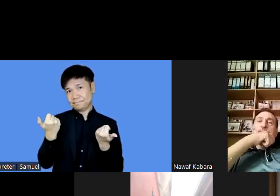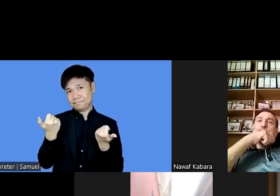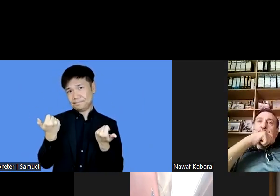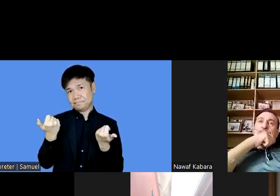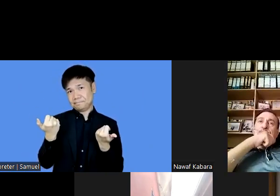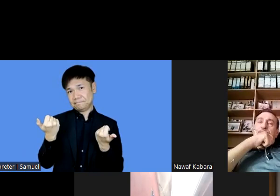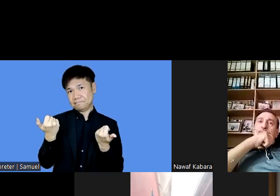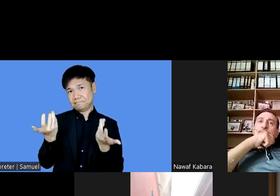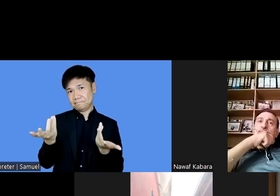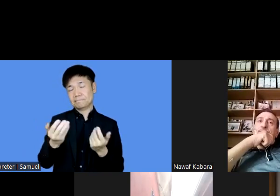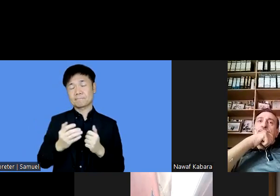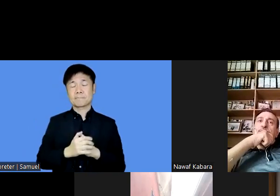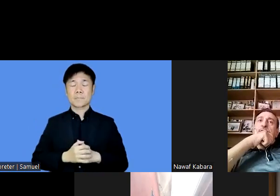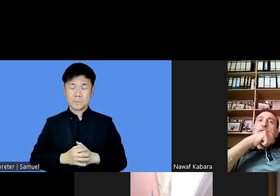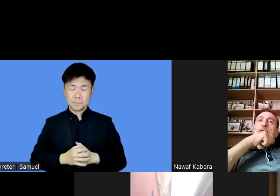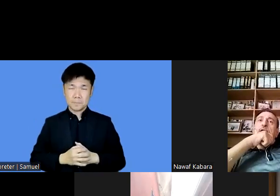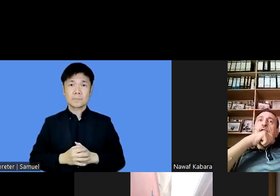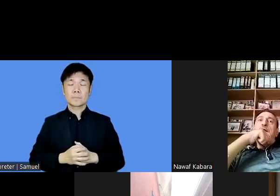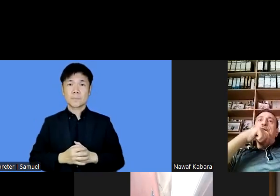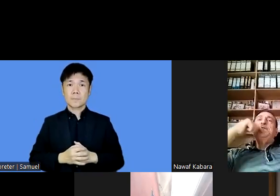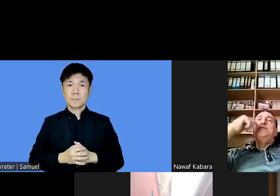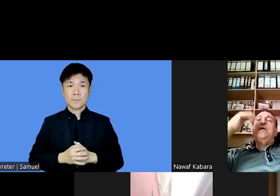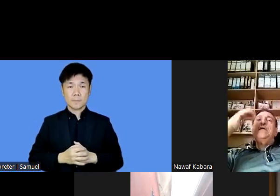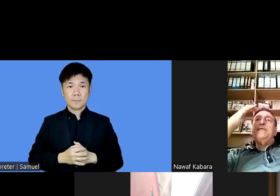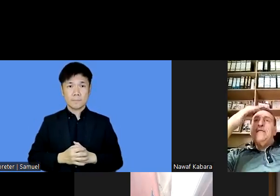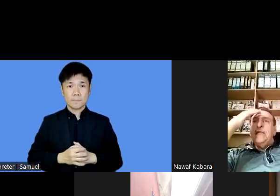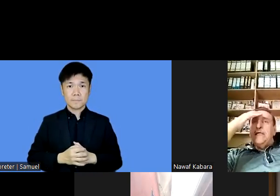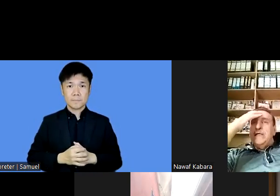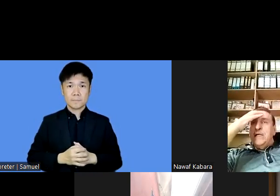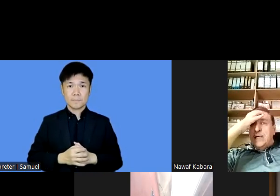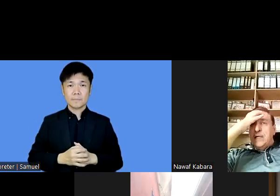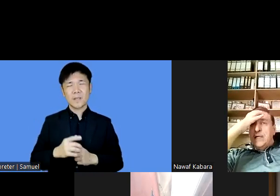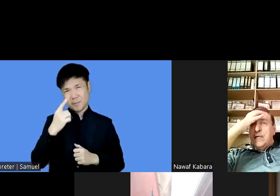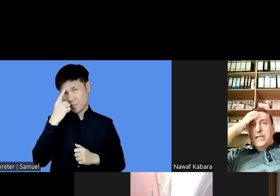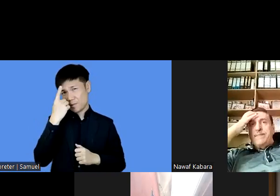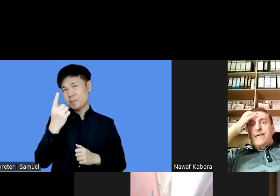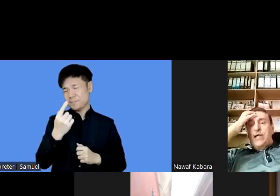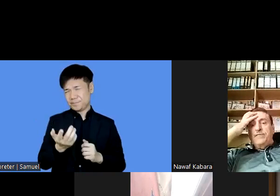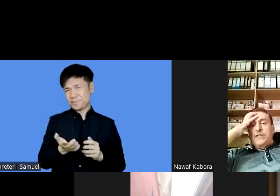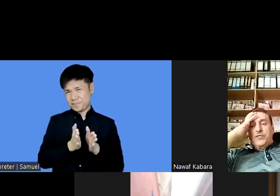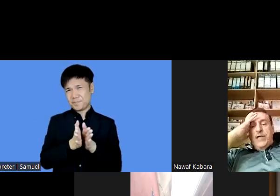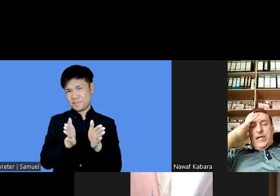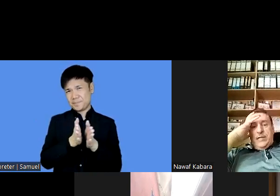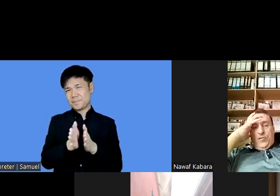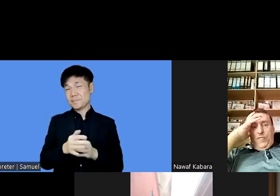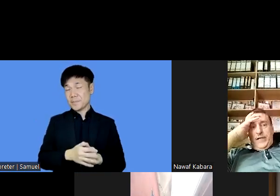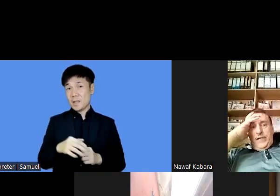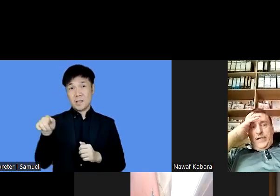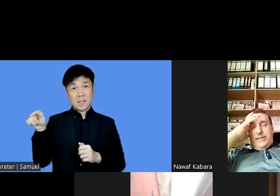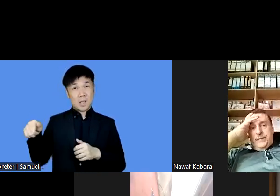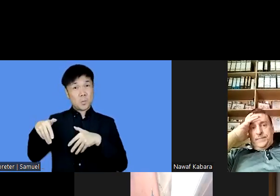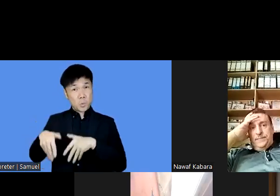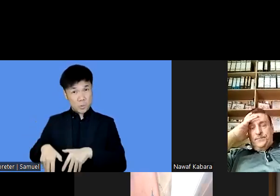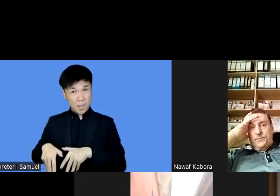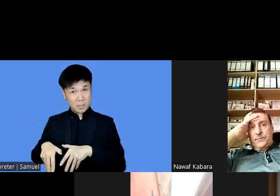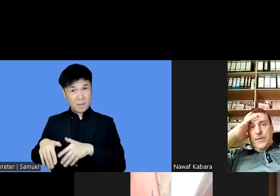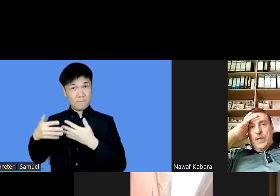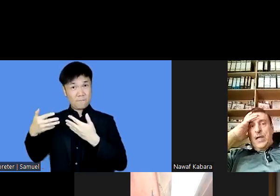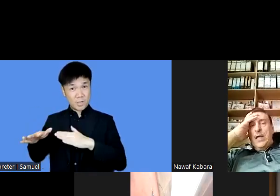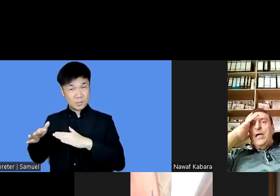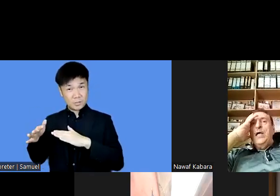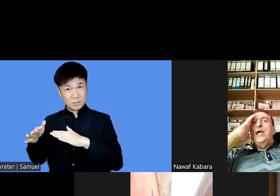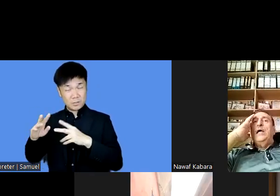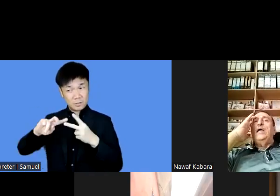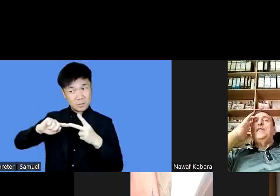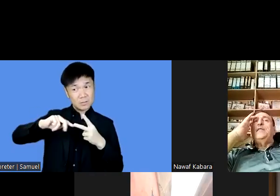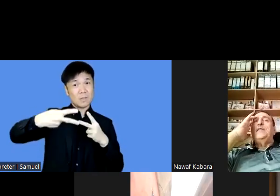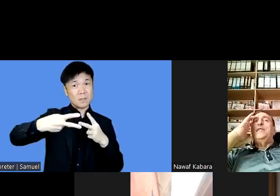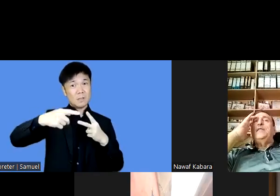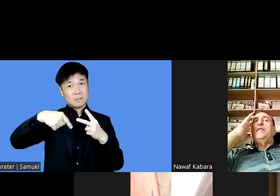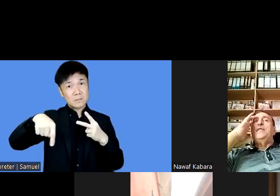Let me start by saying especially after the Sudan conflicts that maybe we have to review